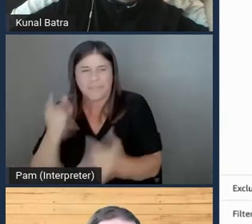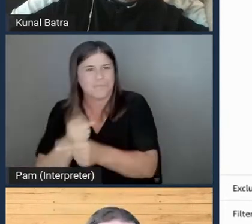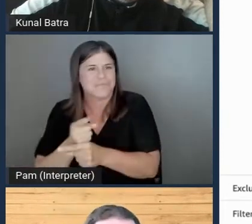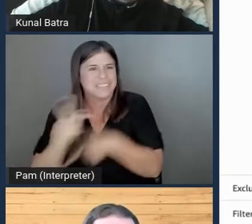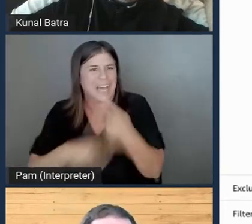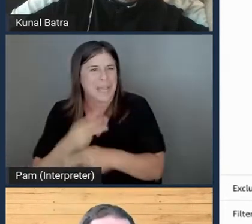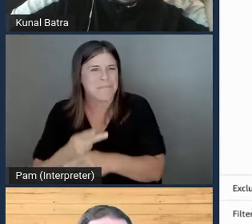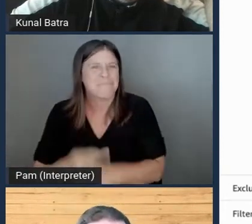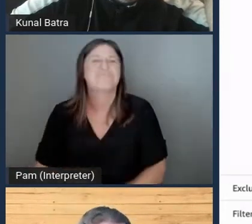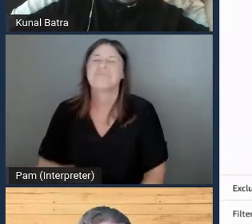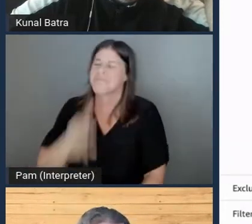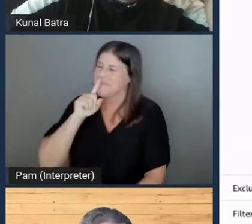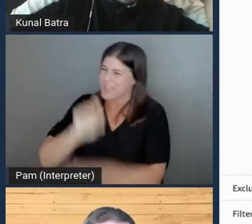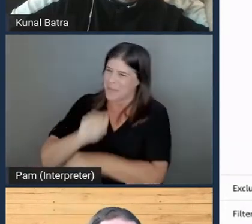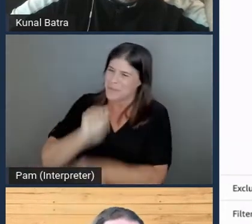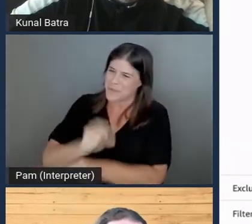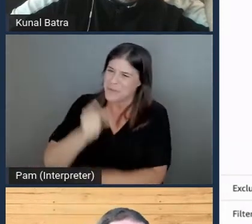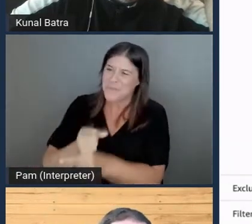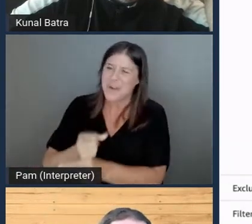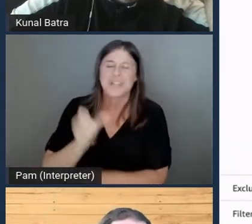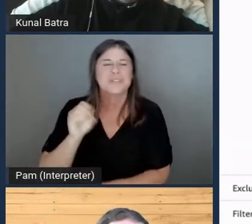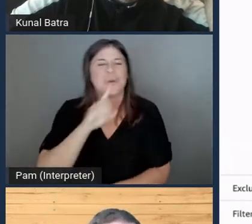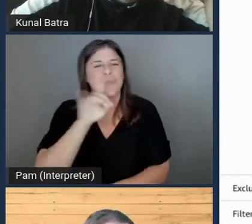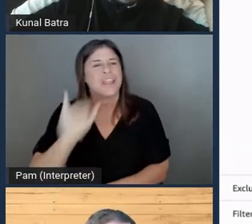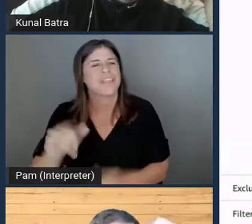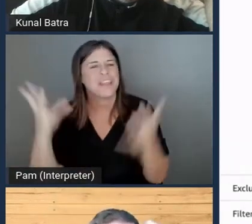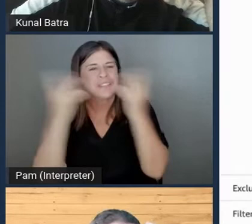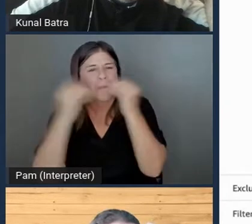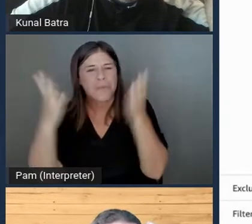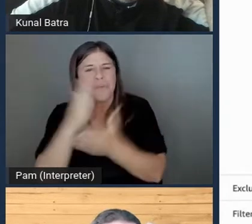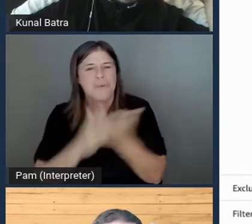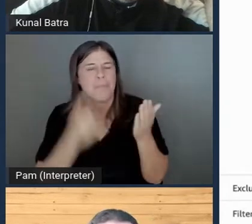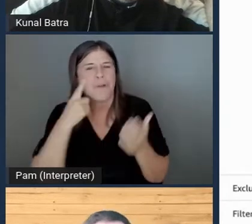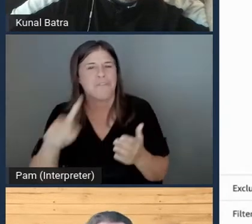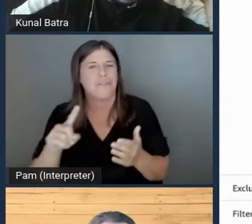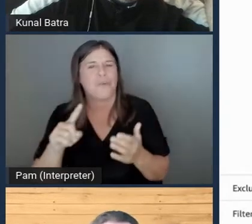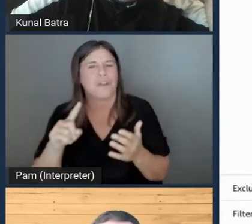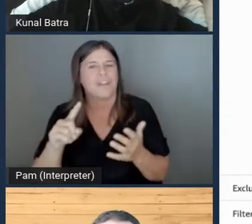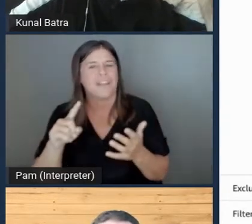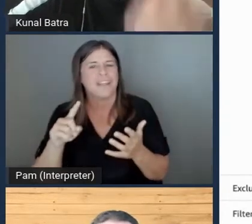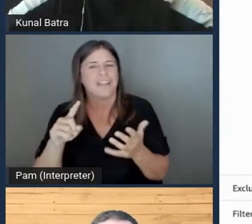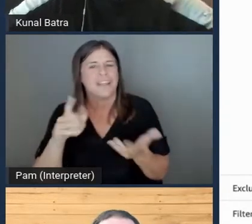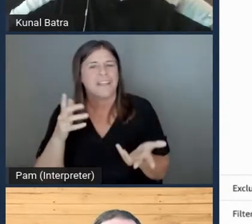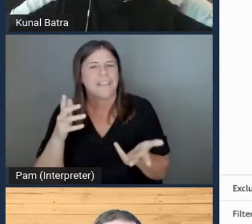Absolutely. So that's really the beauty of... So again, a marketer,